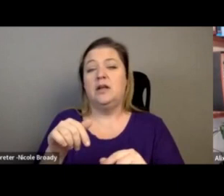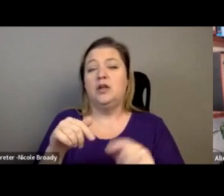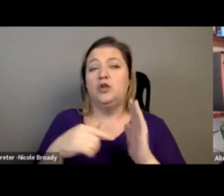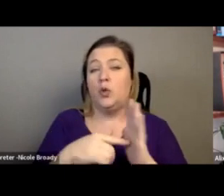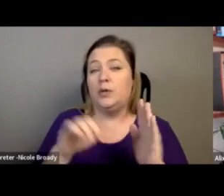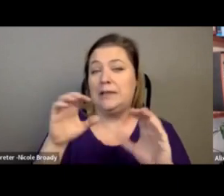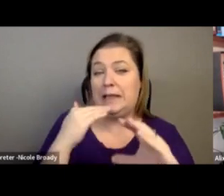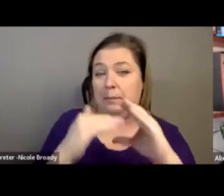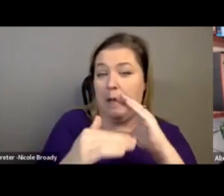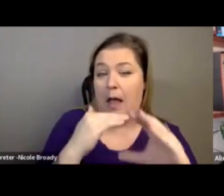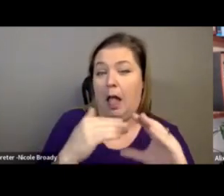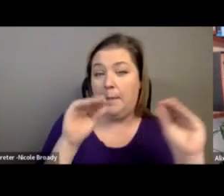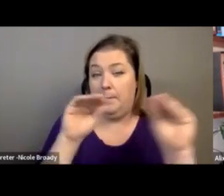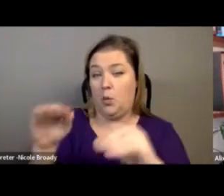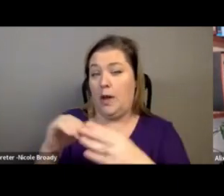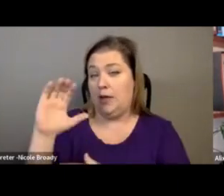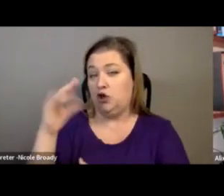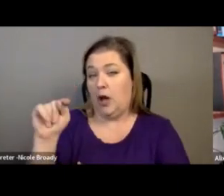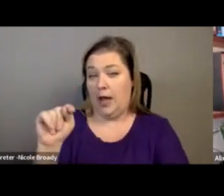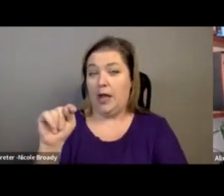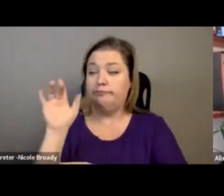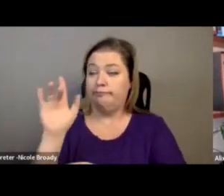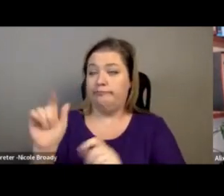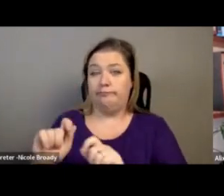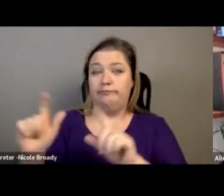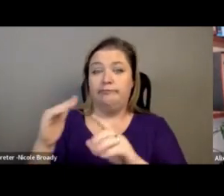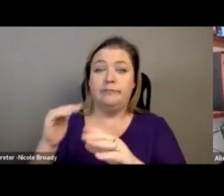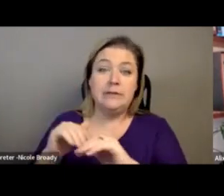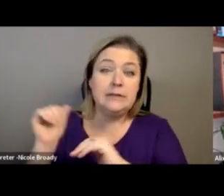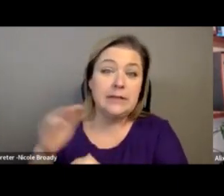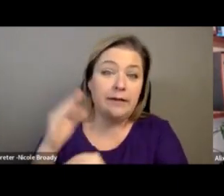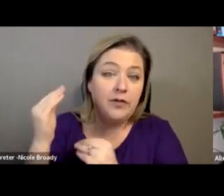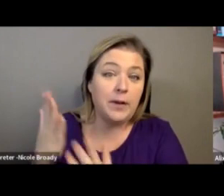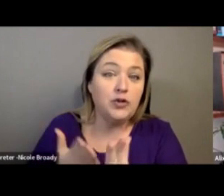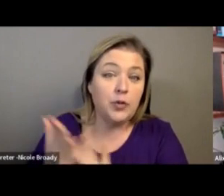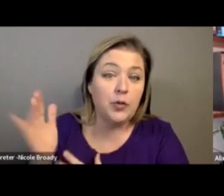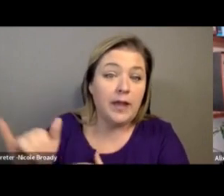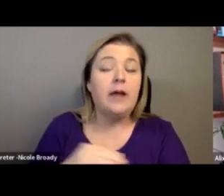in chat that you can access as well. You'll see in chat there